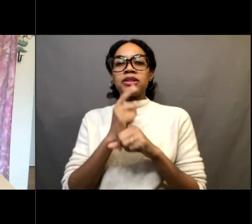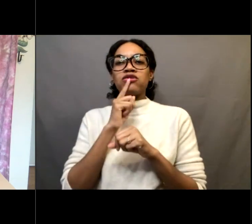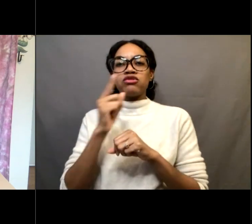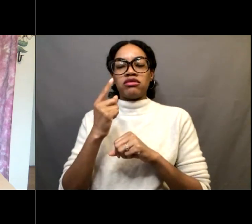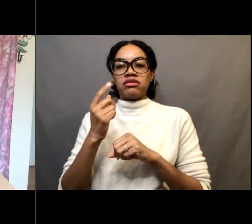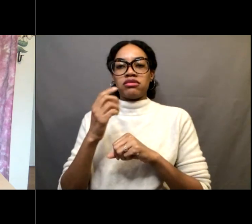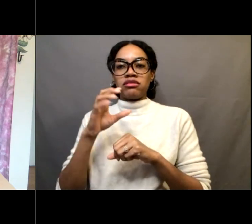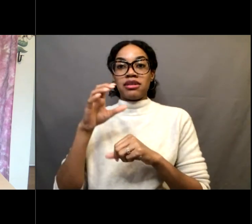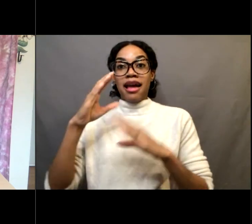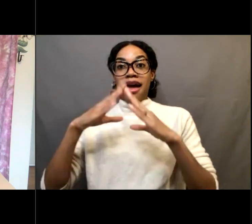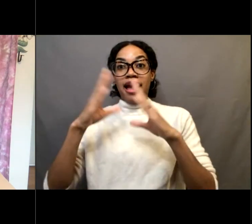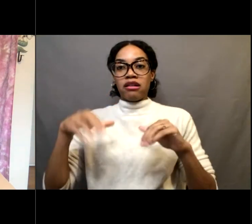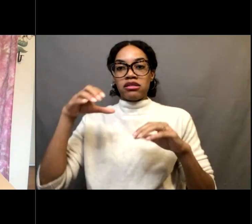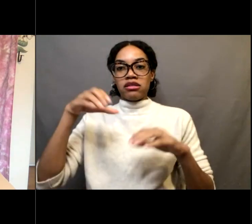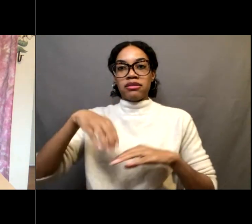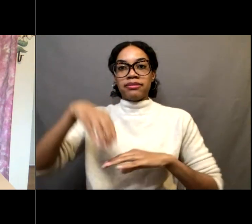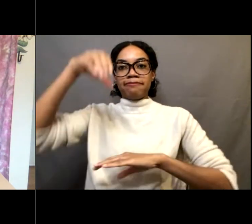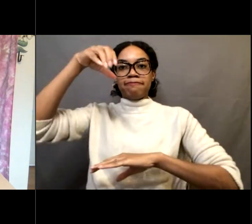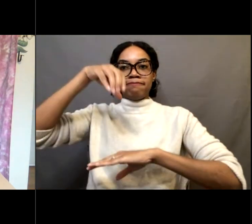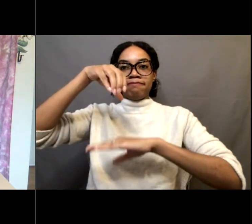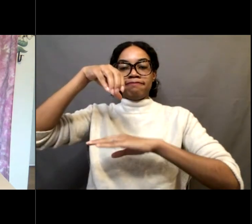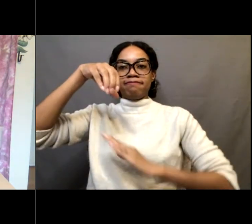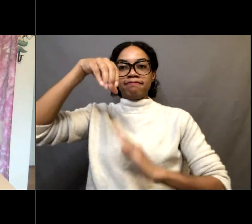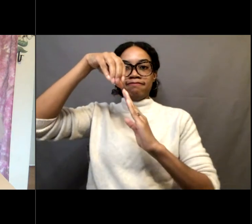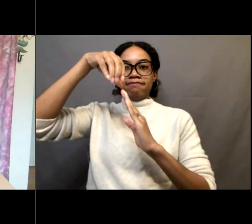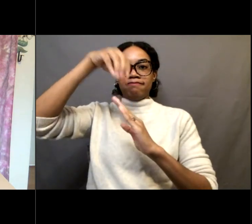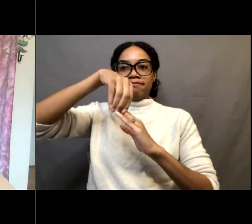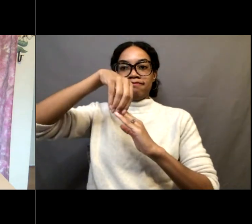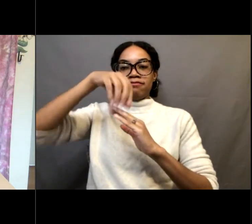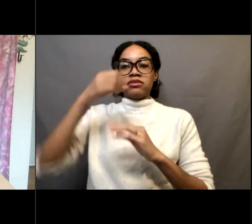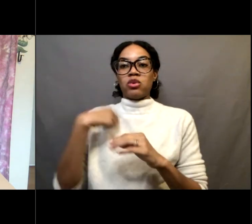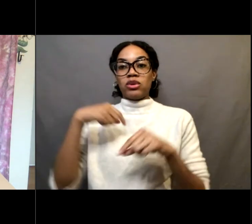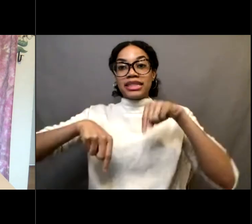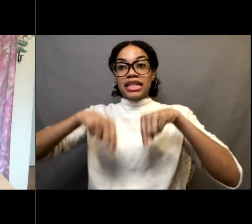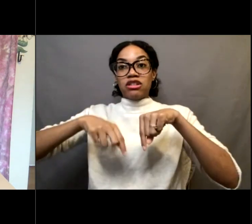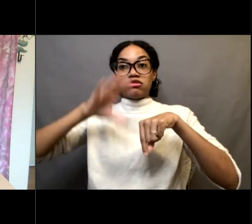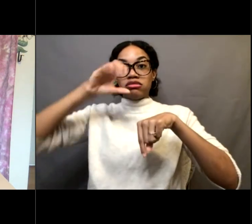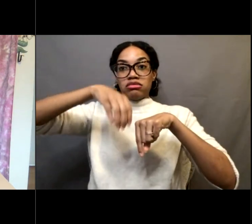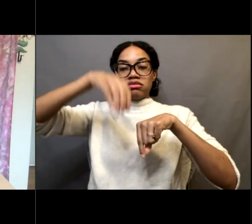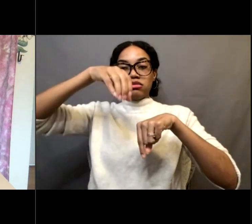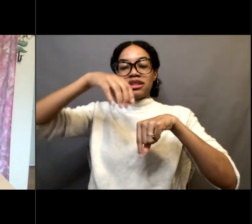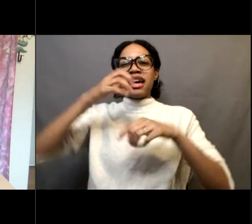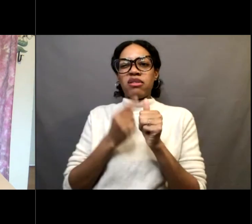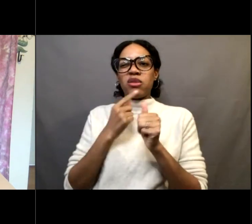And Katja says, stilts, Alice and Paul say elevate it. I think everybody wants you